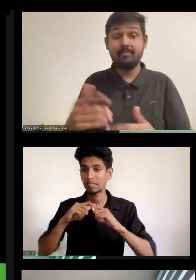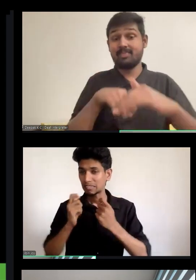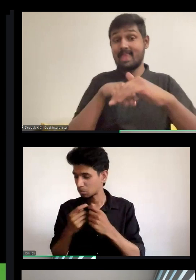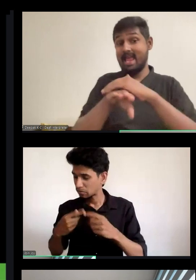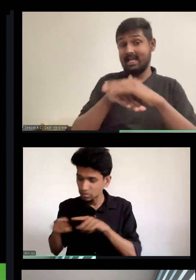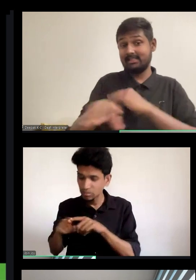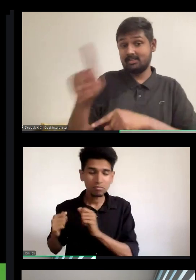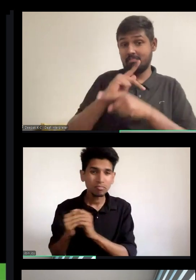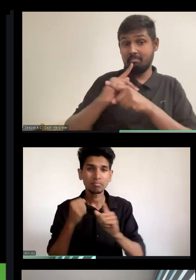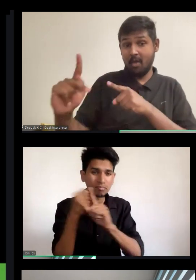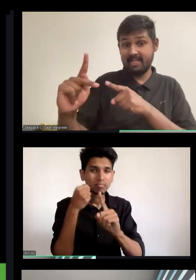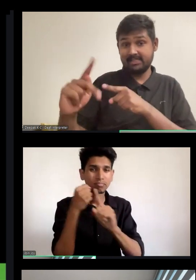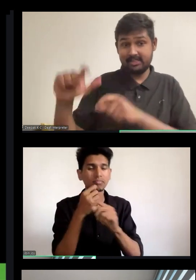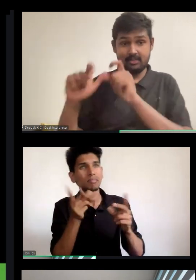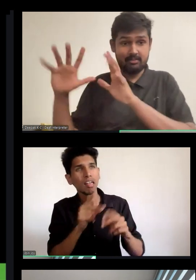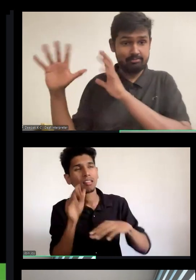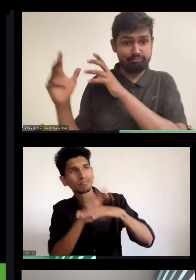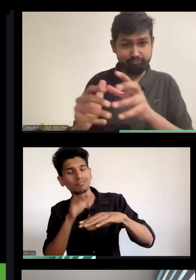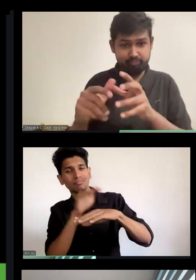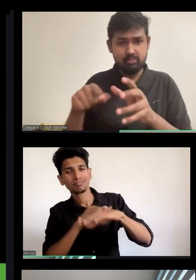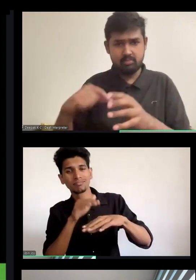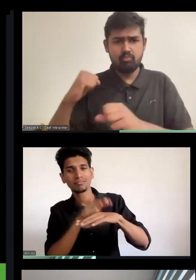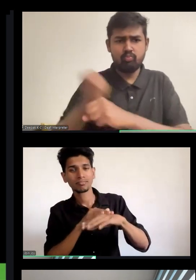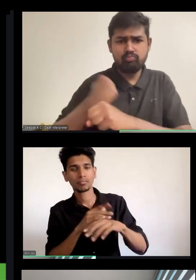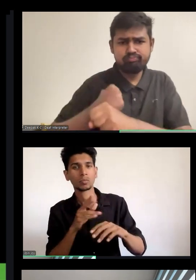Or your teams could be fixing content issues forever.